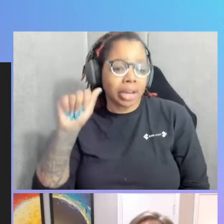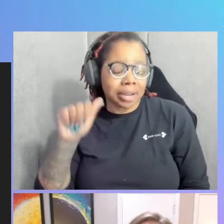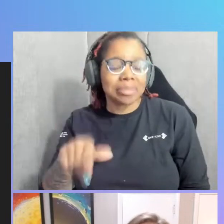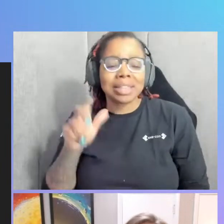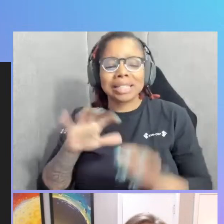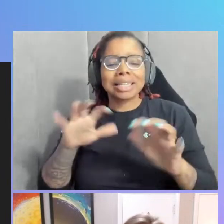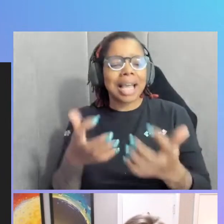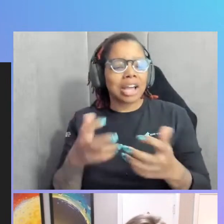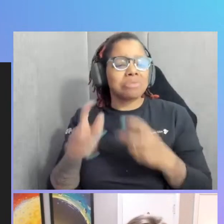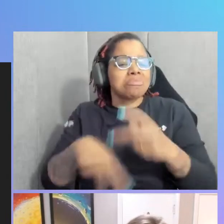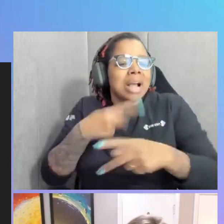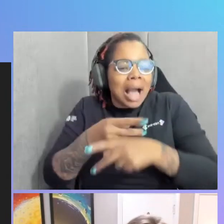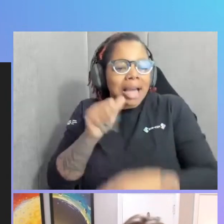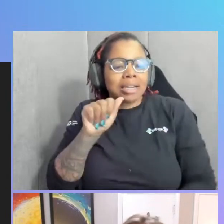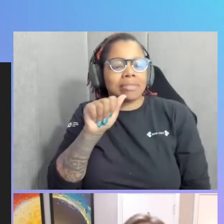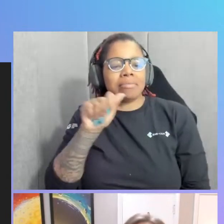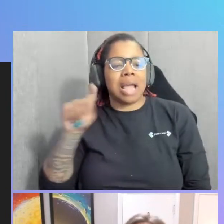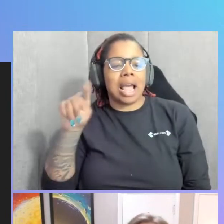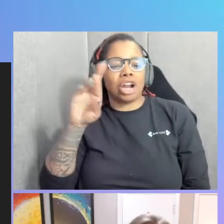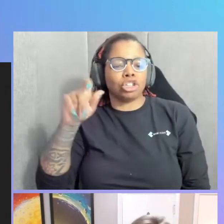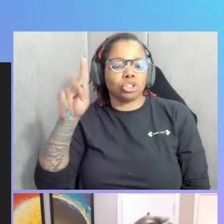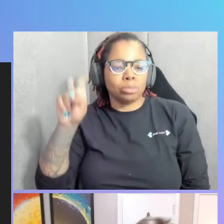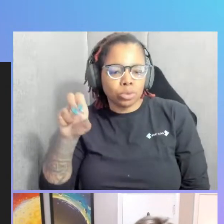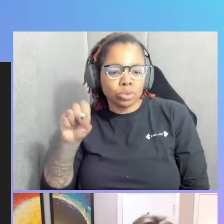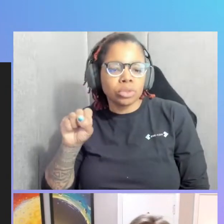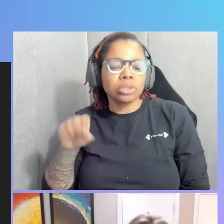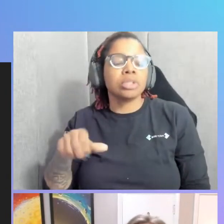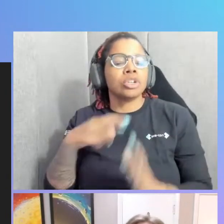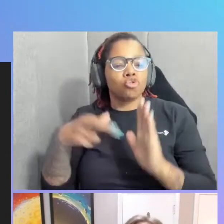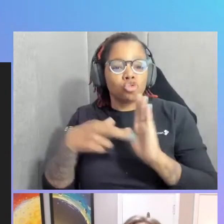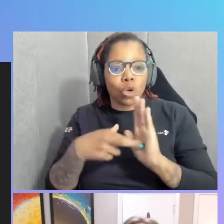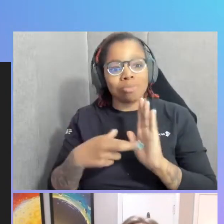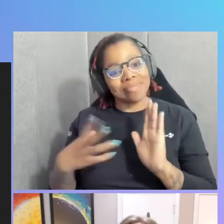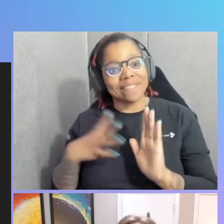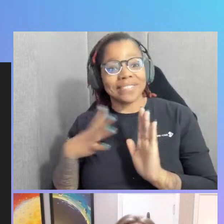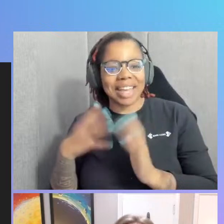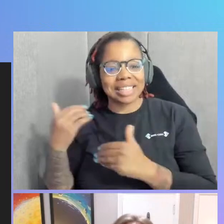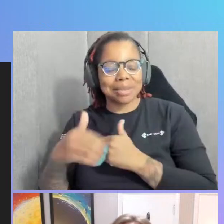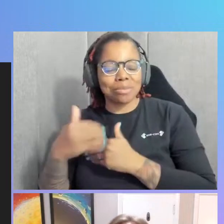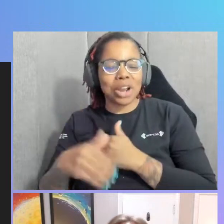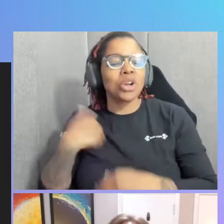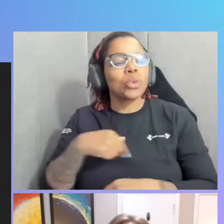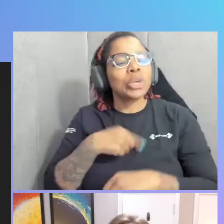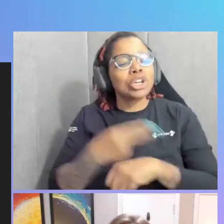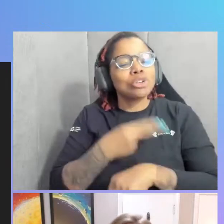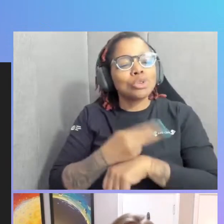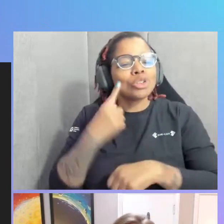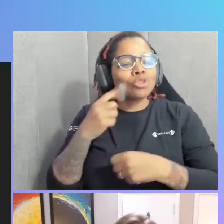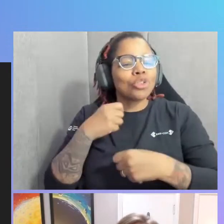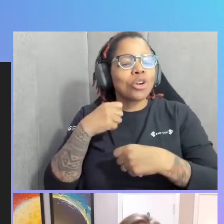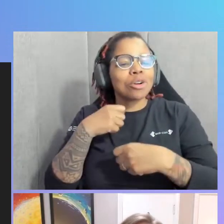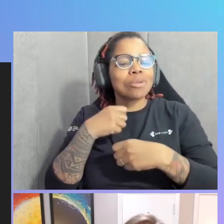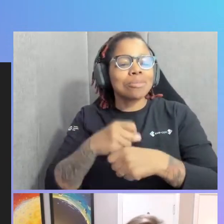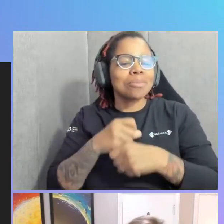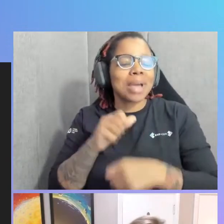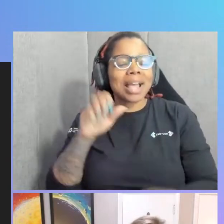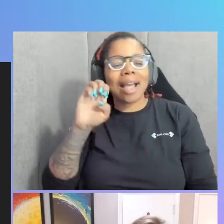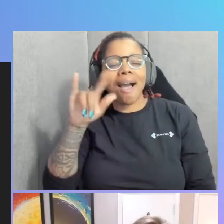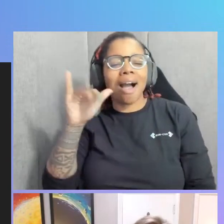roles. So aka fancy bread that we can use to make elements more accessible, especially for